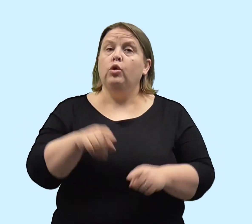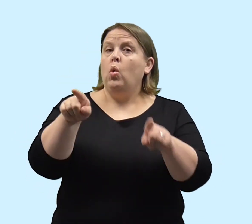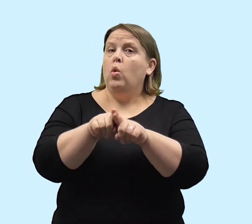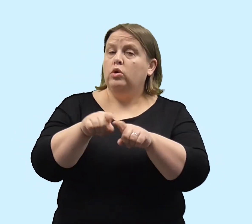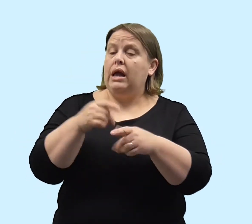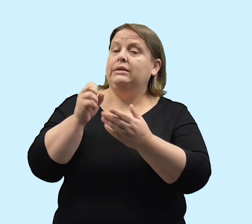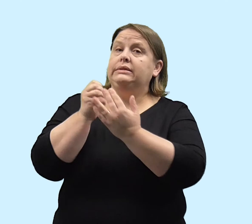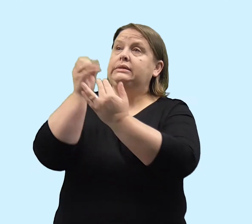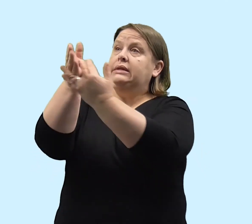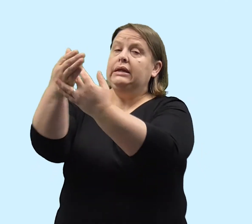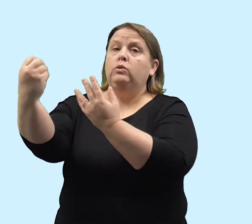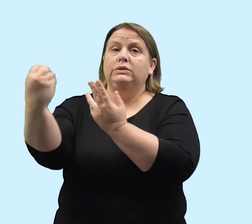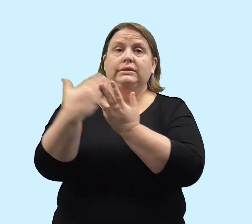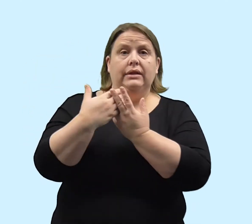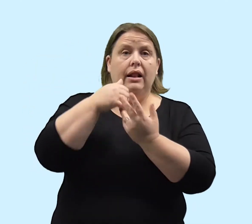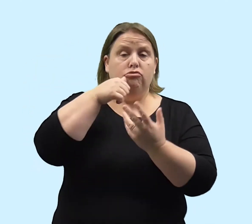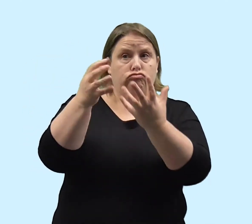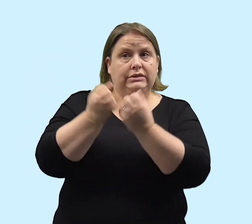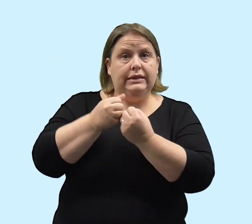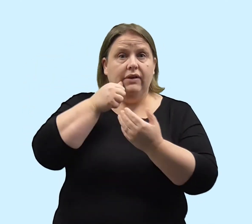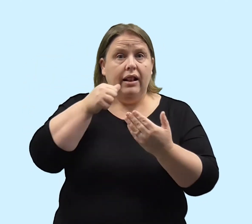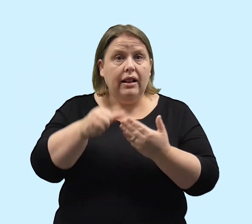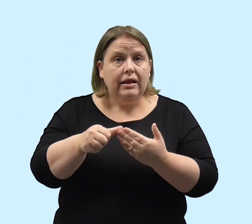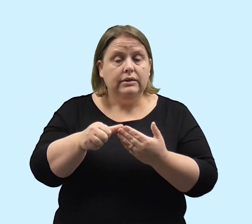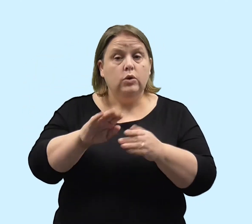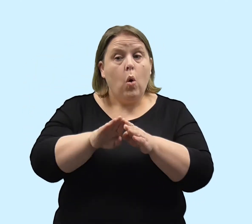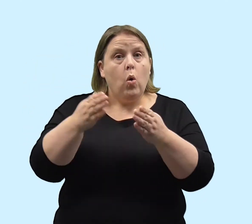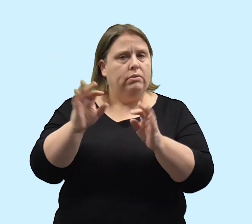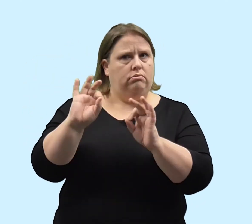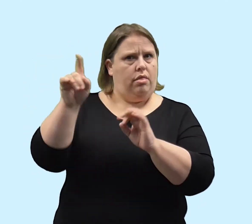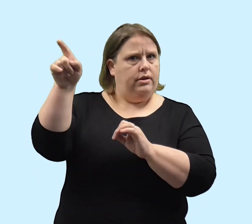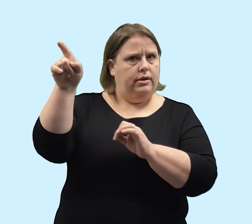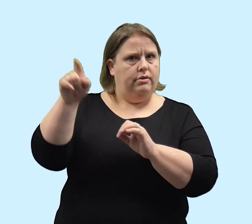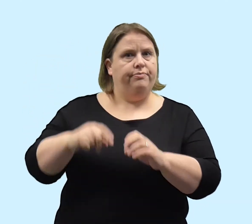You can send and receive letters, unopened.